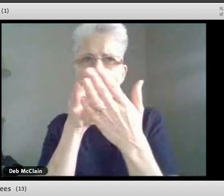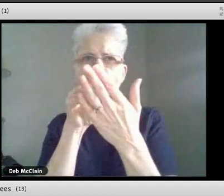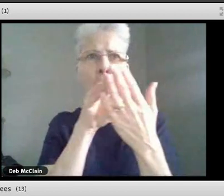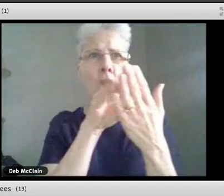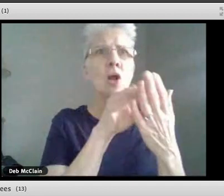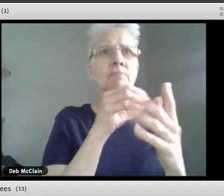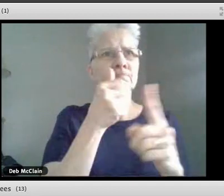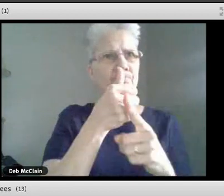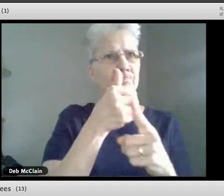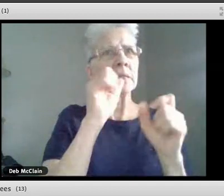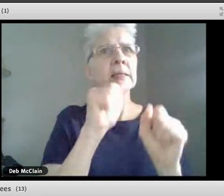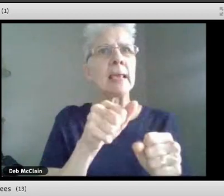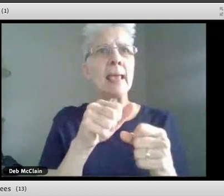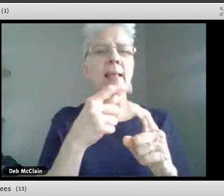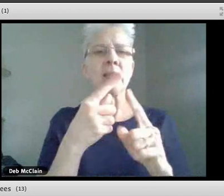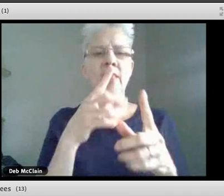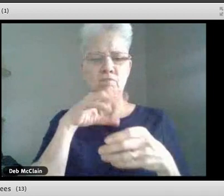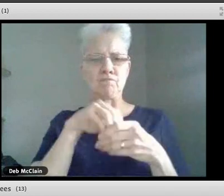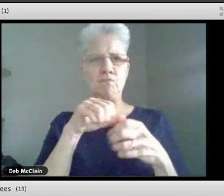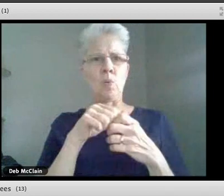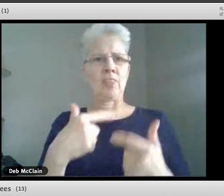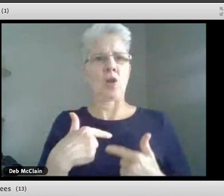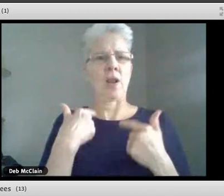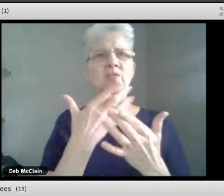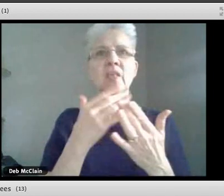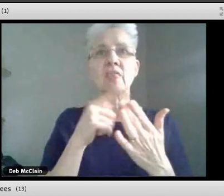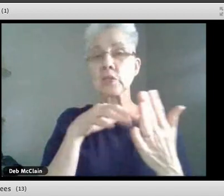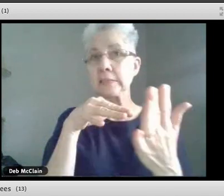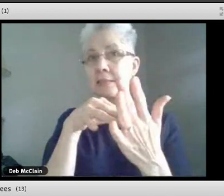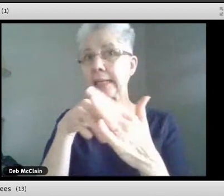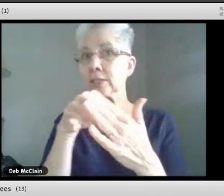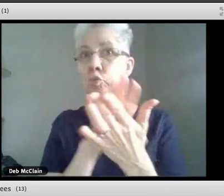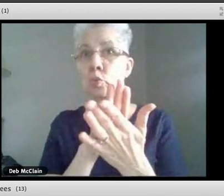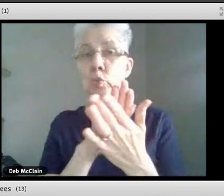and things that they're studying at school, and let's face it, in today's world,